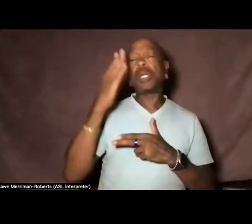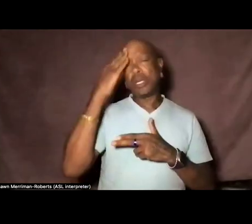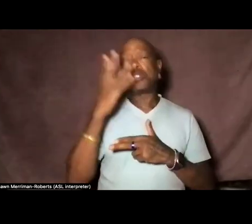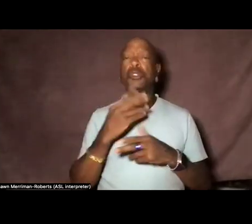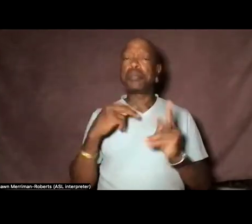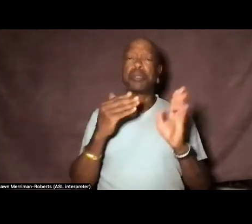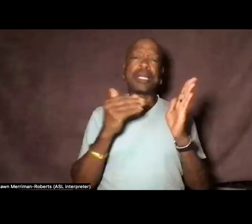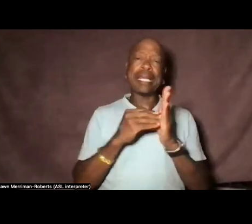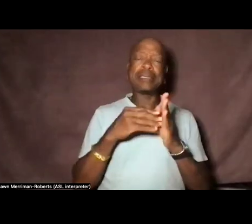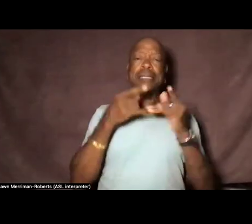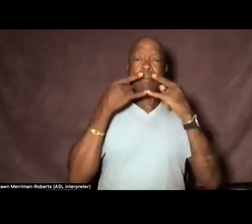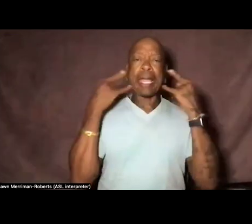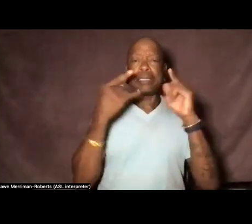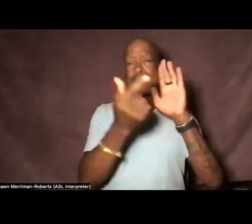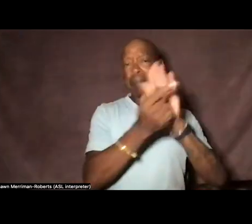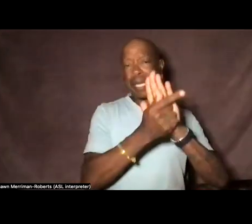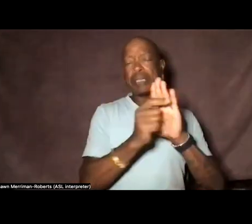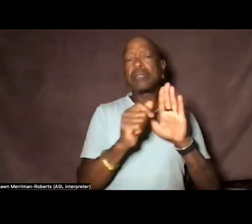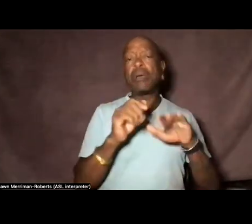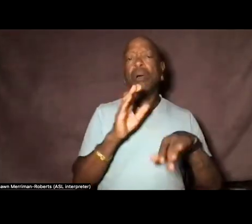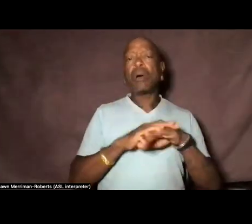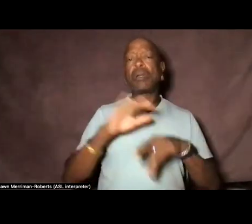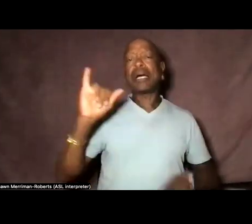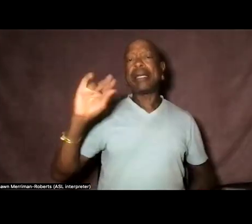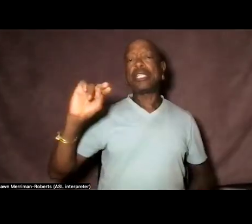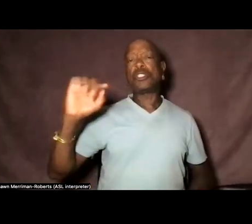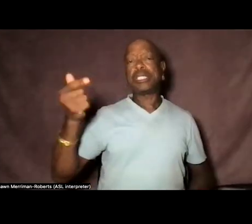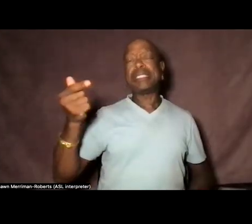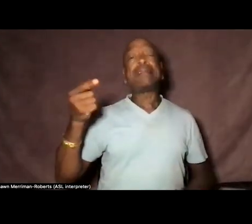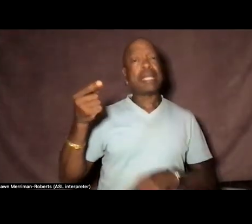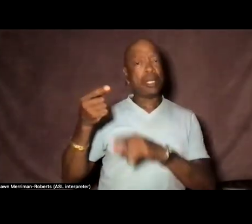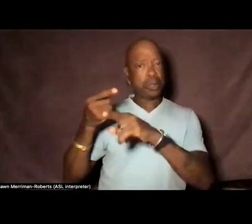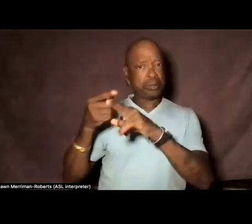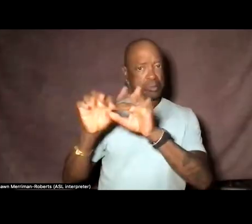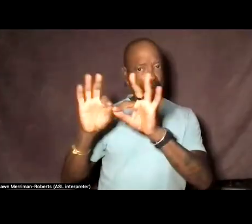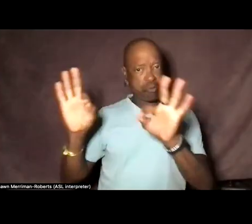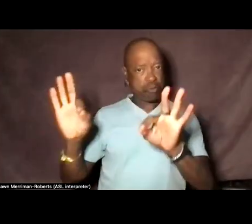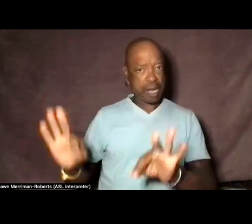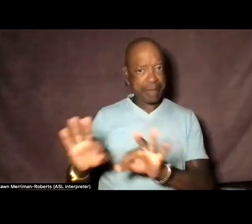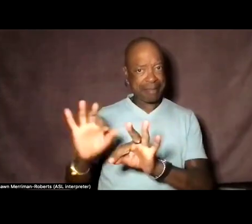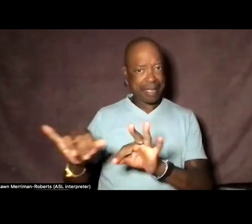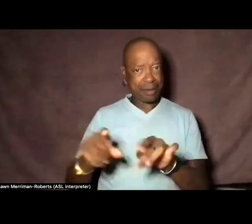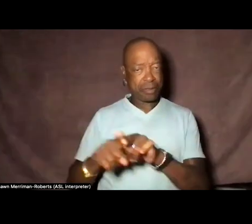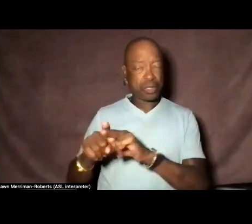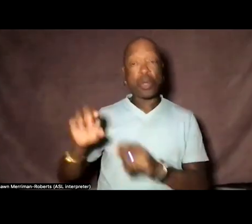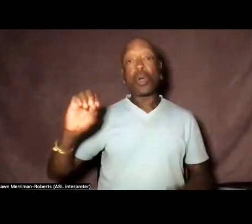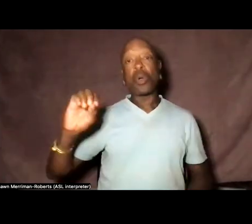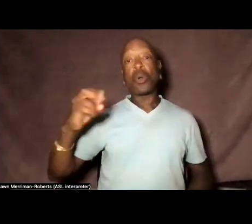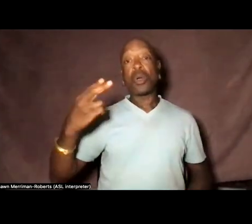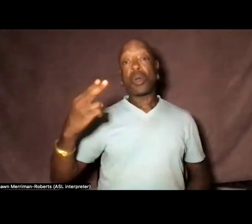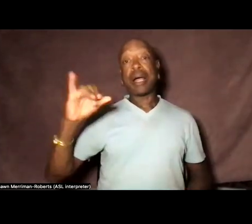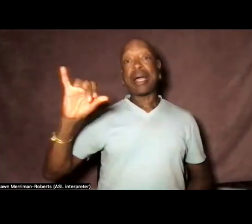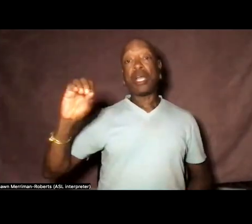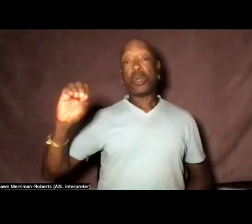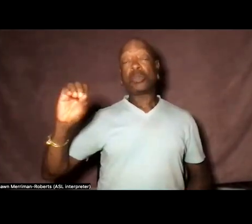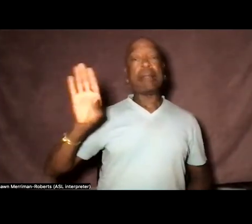that you can see how uh they're framing this as well Ohio's was started because they um wanted to